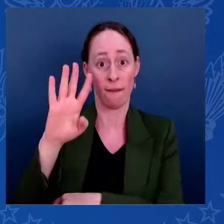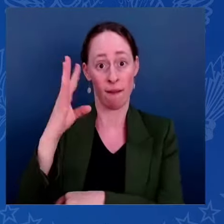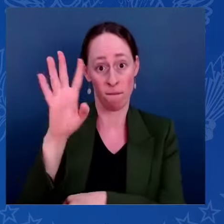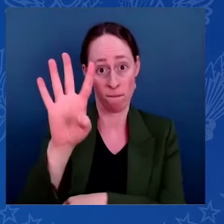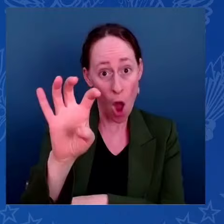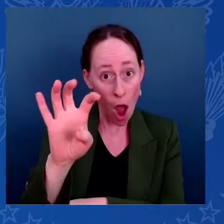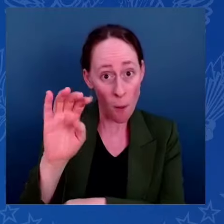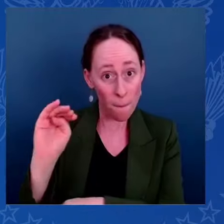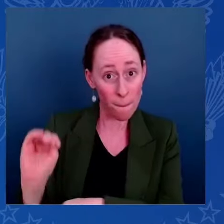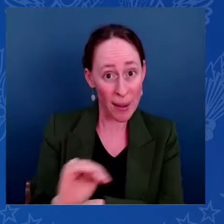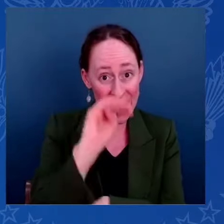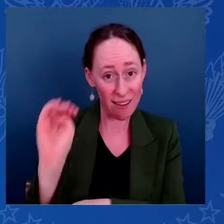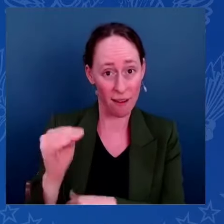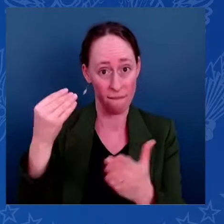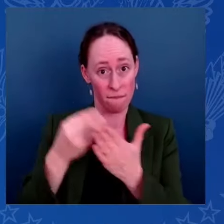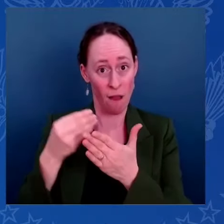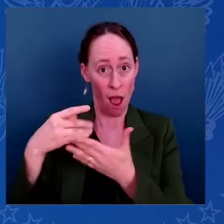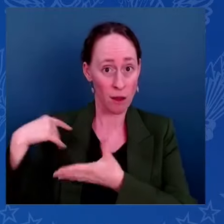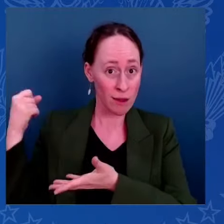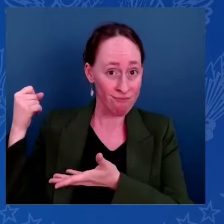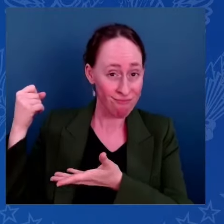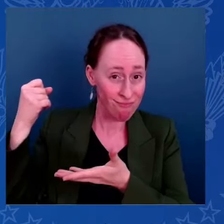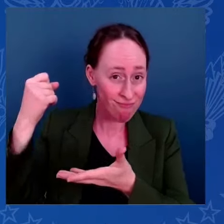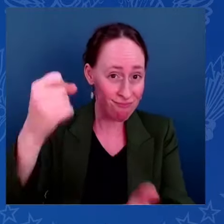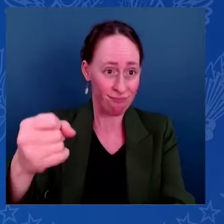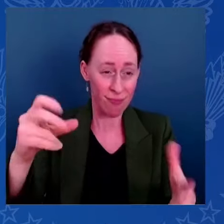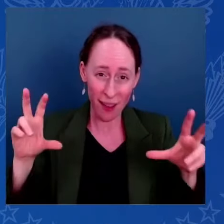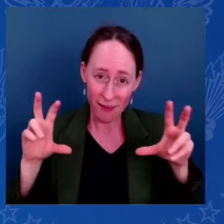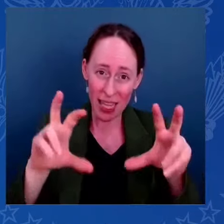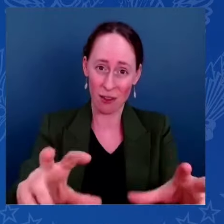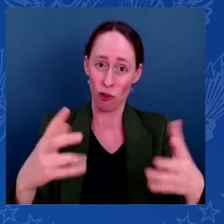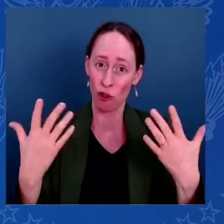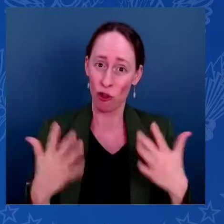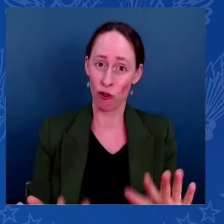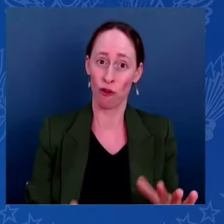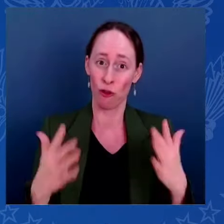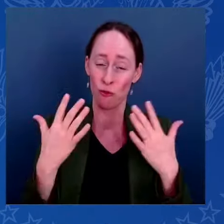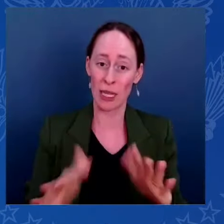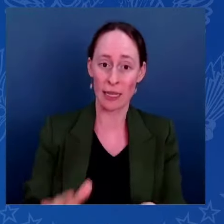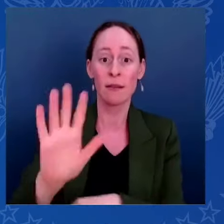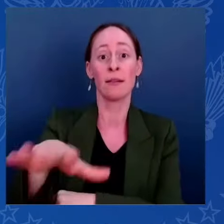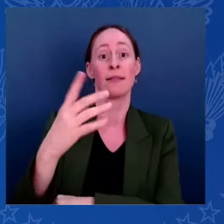And a year ago, ARPA-H set its sights on a big idea: calling on researchers and innovators